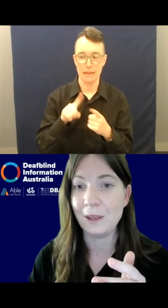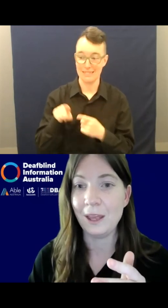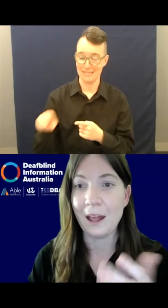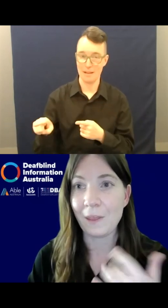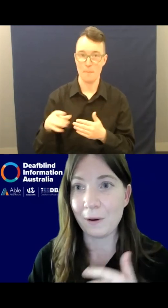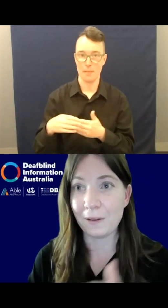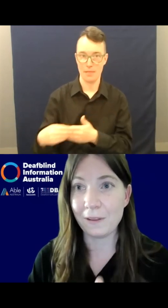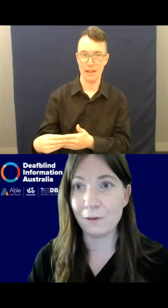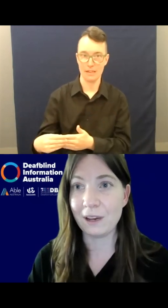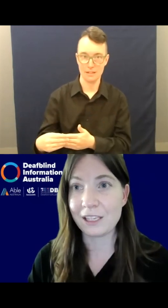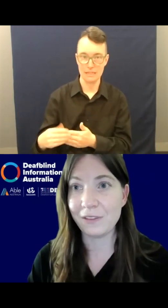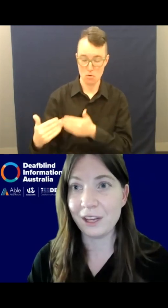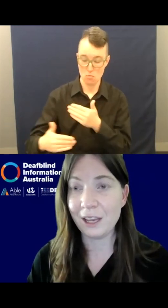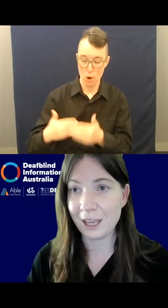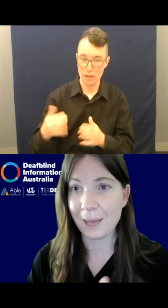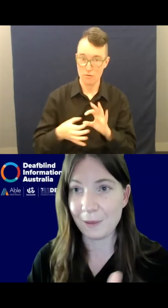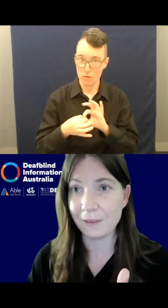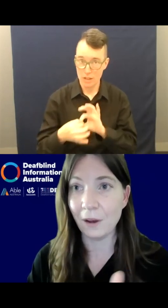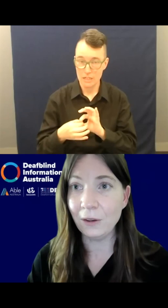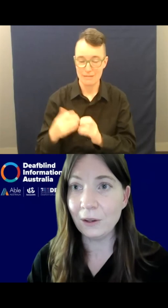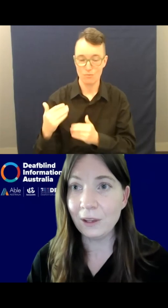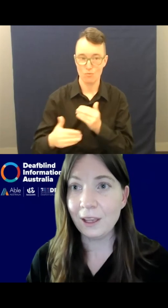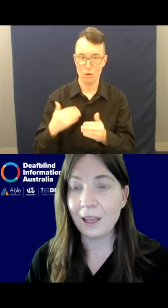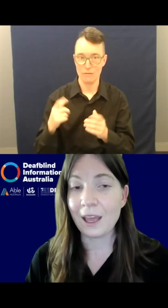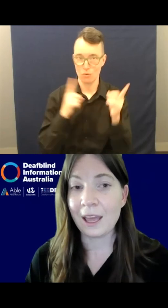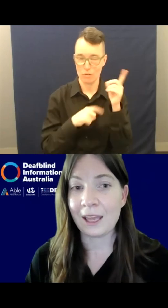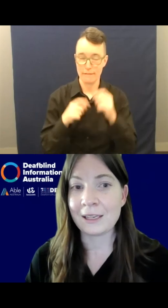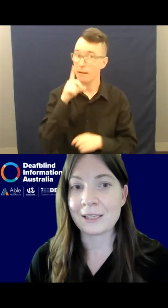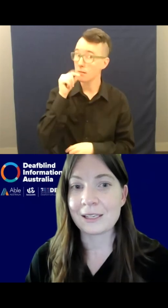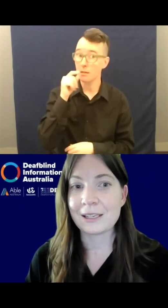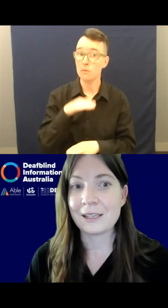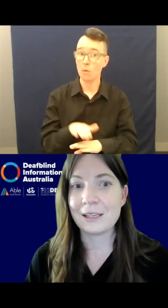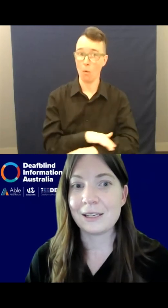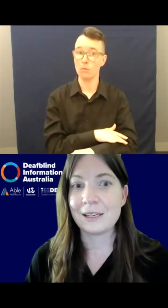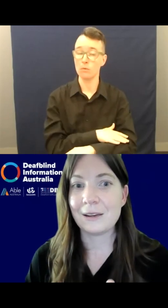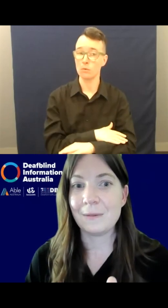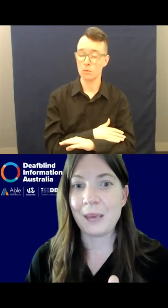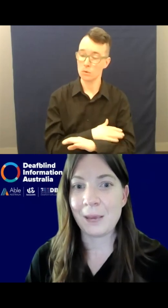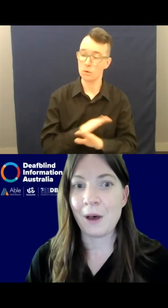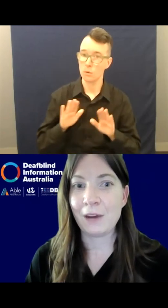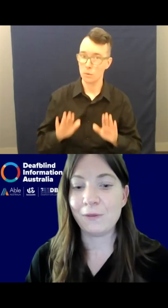and the process of creativity. It can be slow, and being mindful of